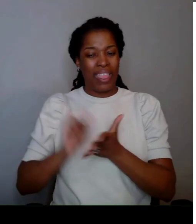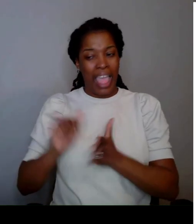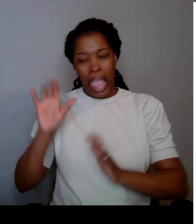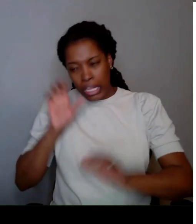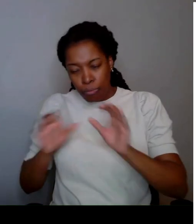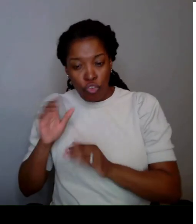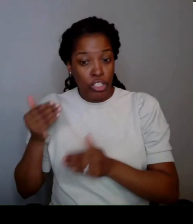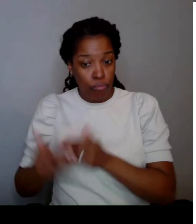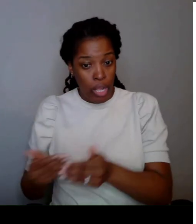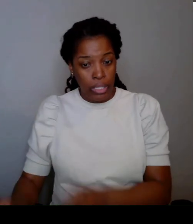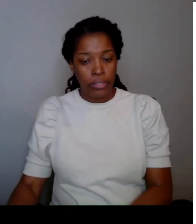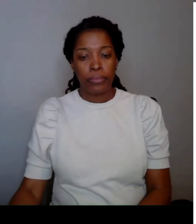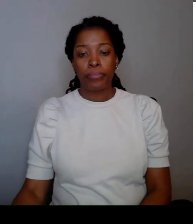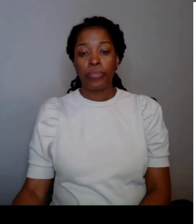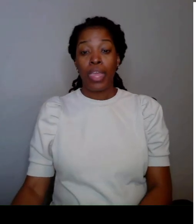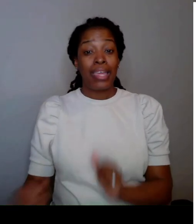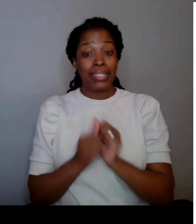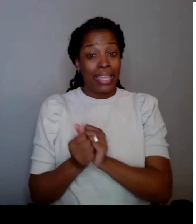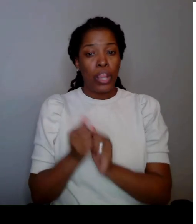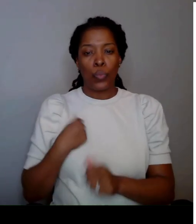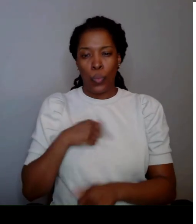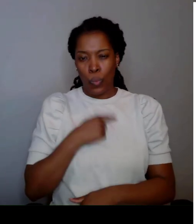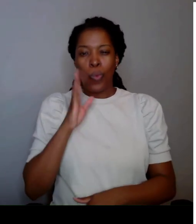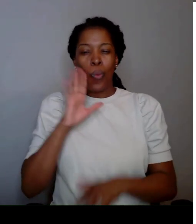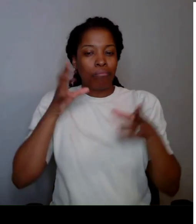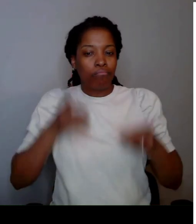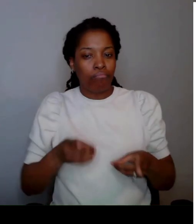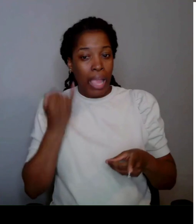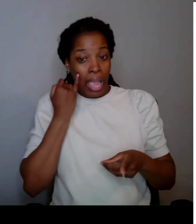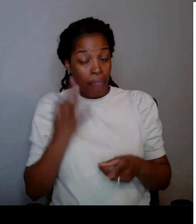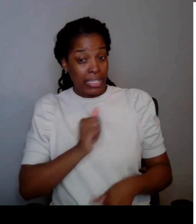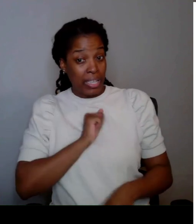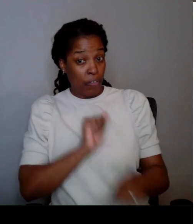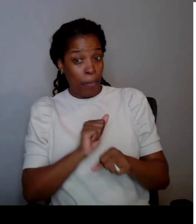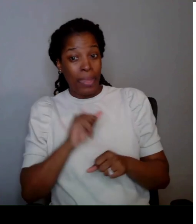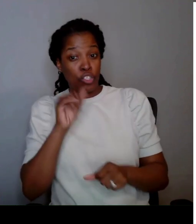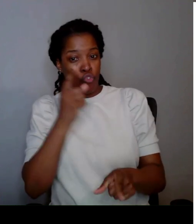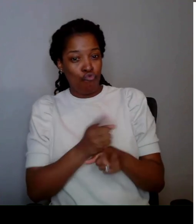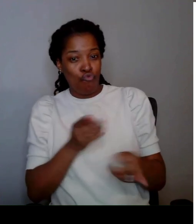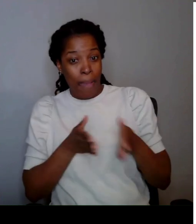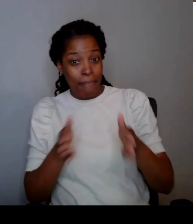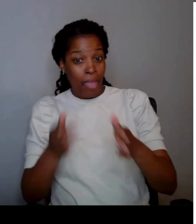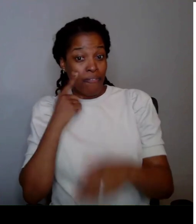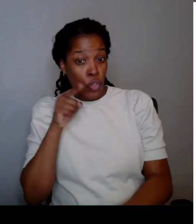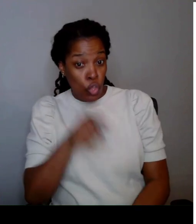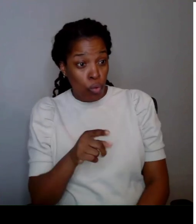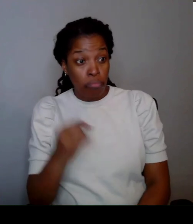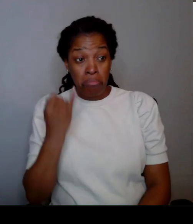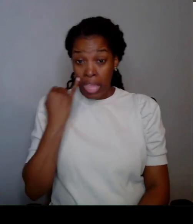self-employment is the right path for you and if so, help you build the support needed to launch your business successfully.